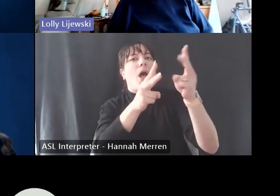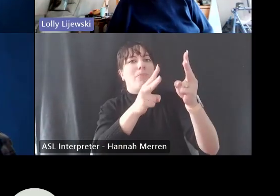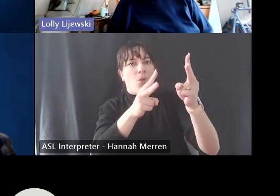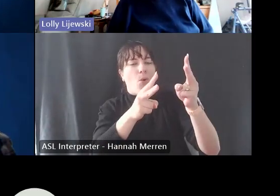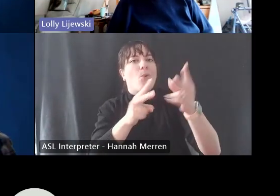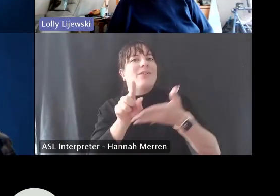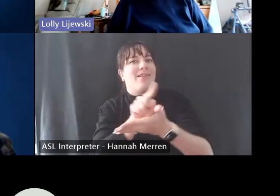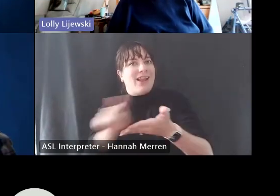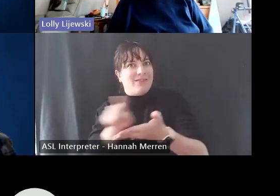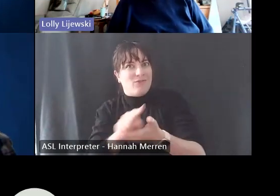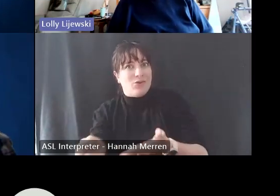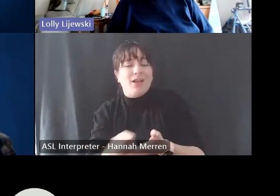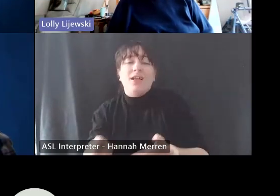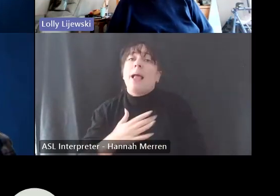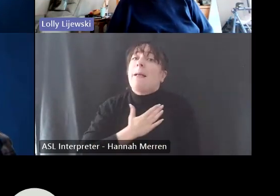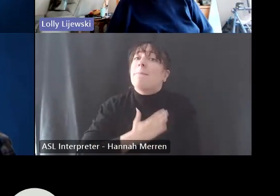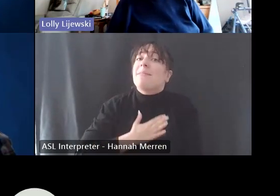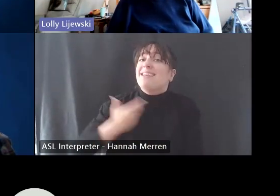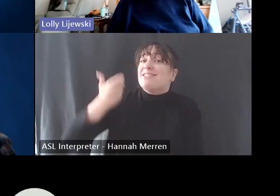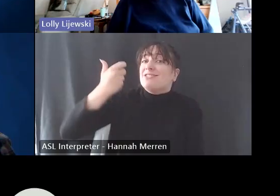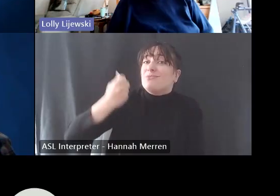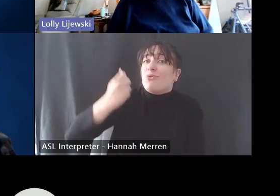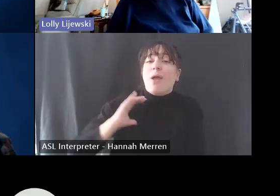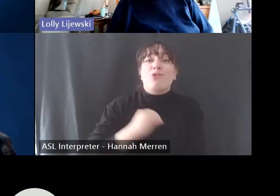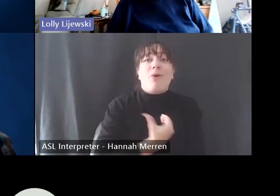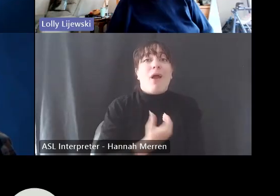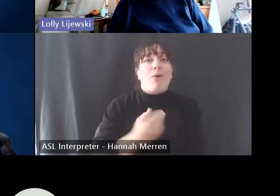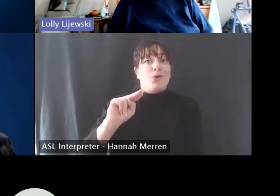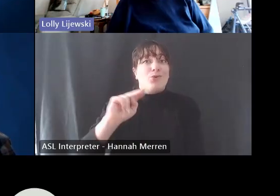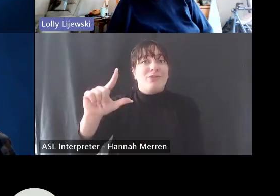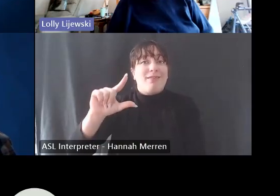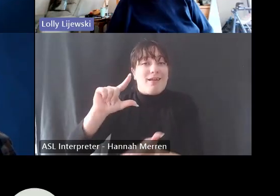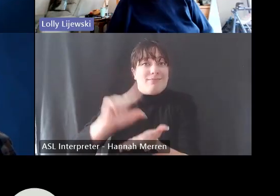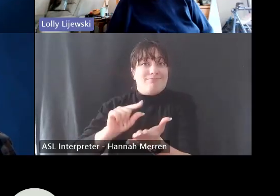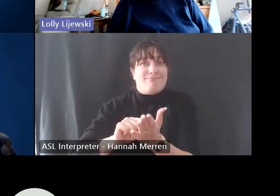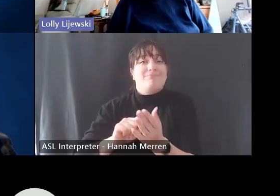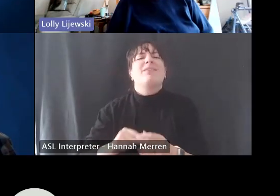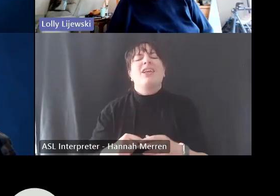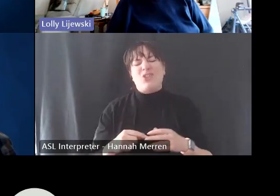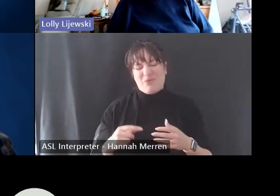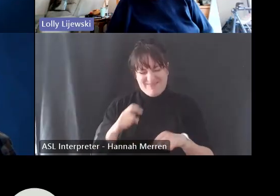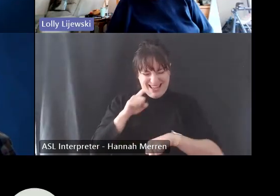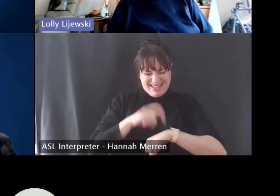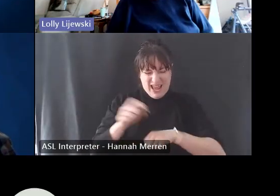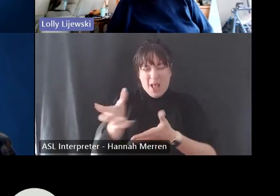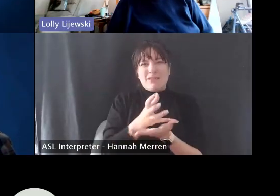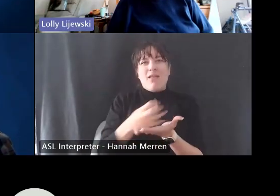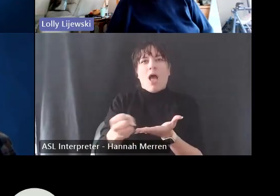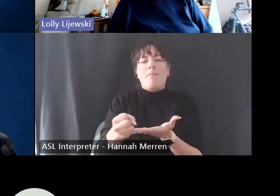And we are out of time. I'll also note that we can post them in the chat, more information about the state of Minnesota